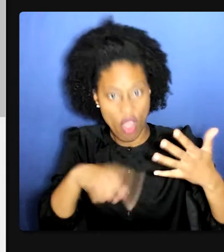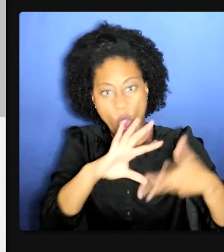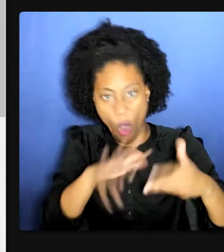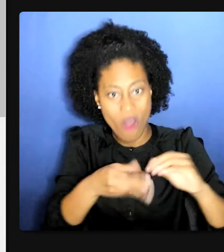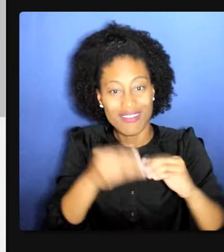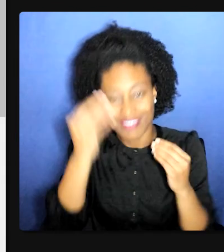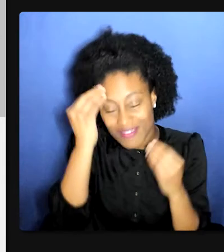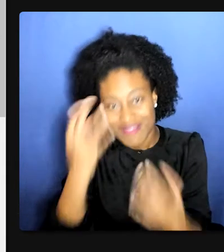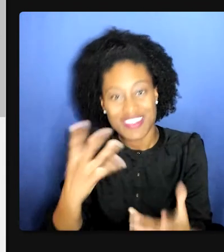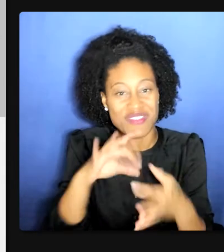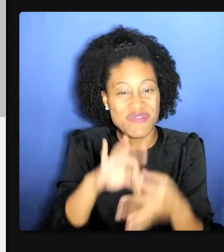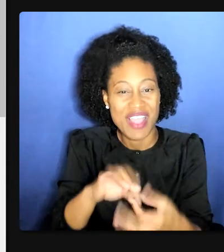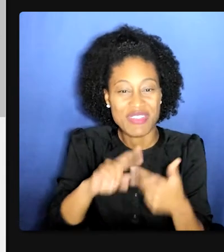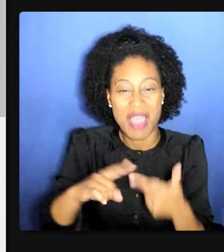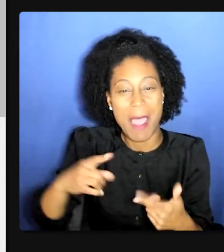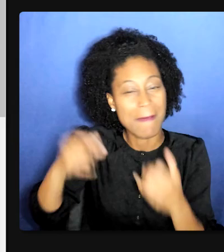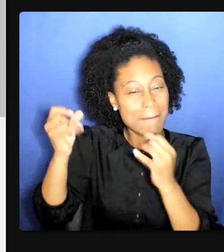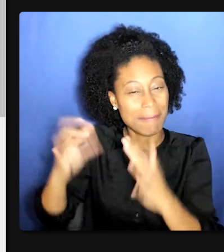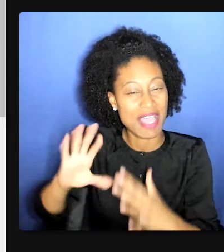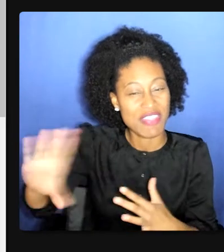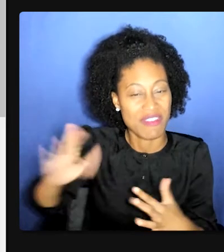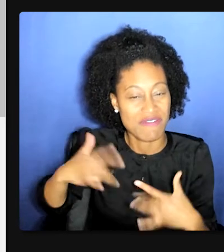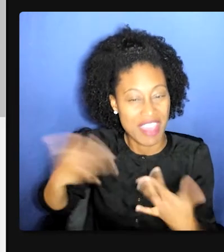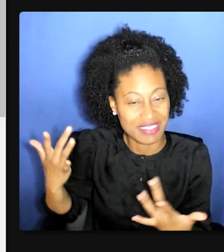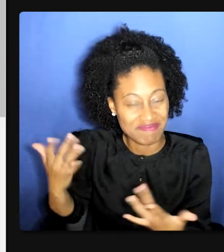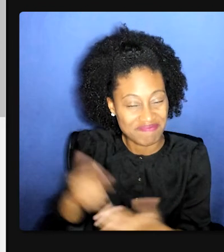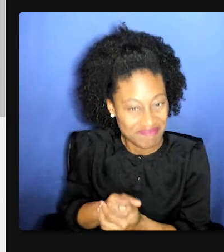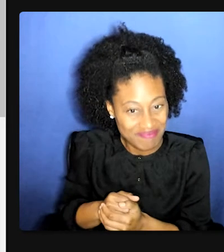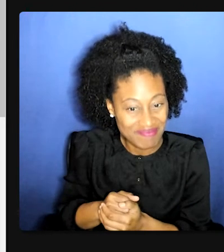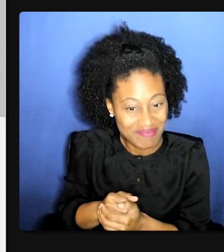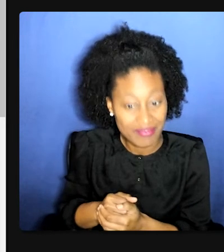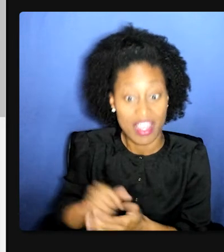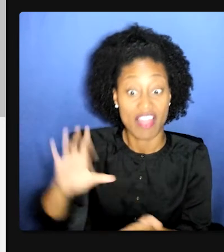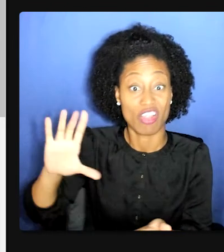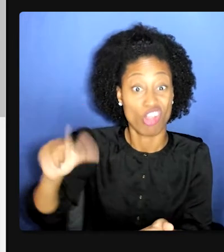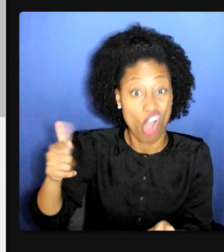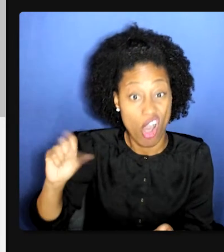related to the player's events and logs.